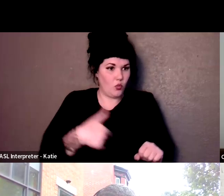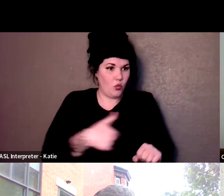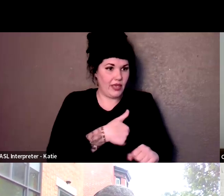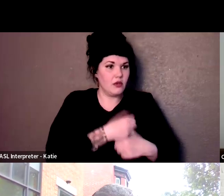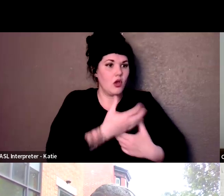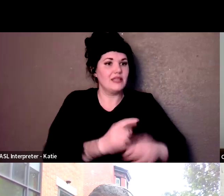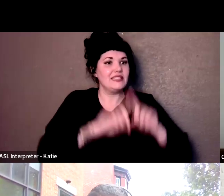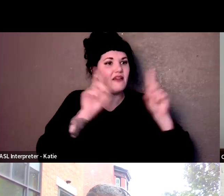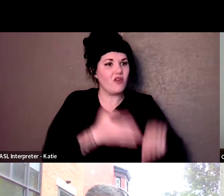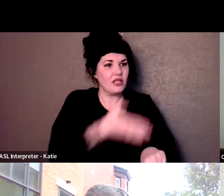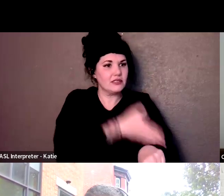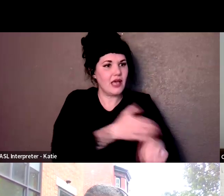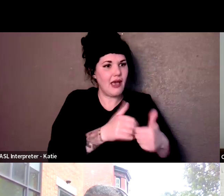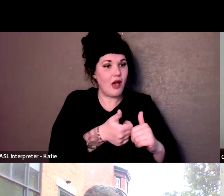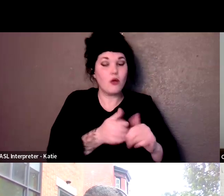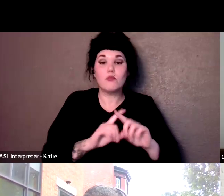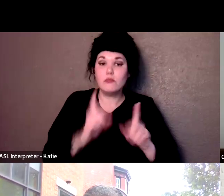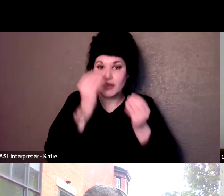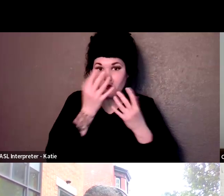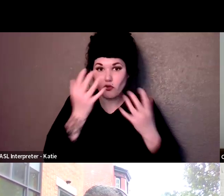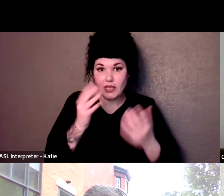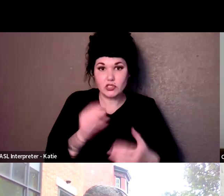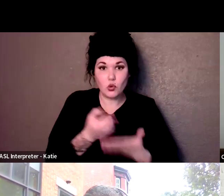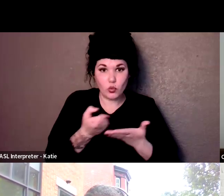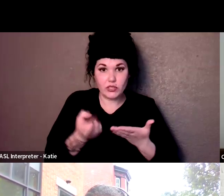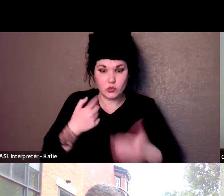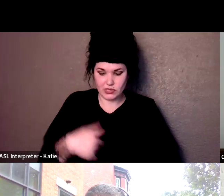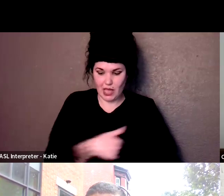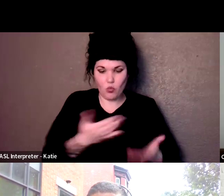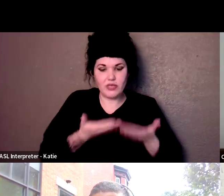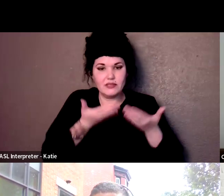the information, the resources that we have, it's a start; it's certainly not everything people need.